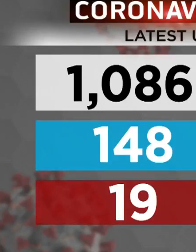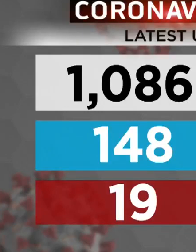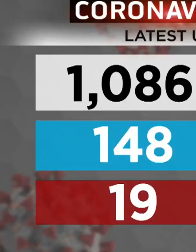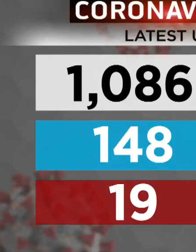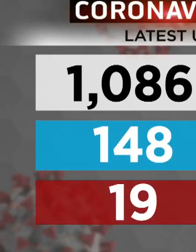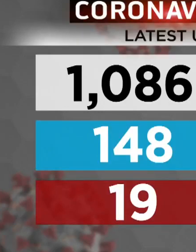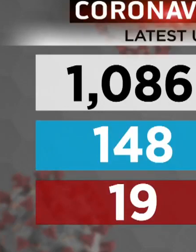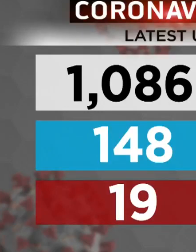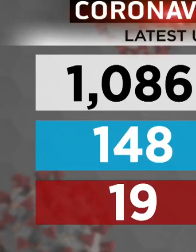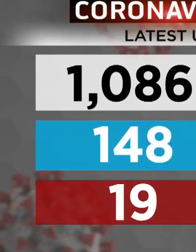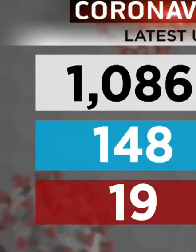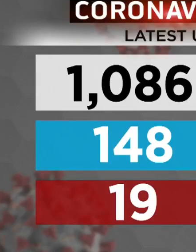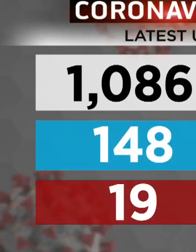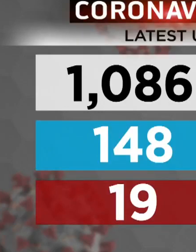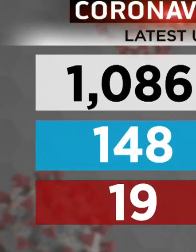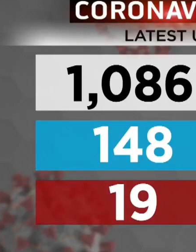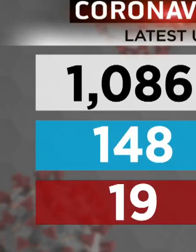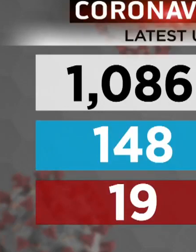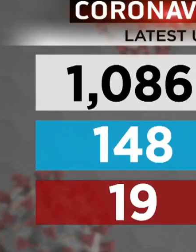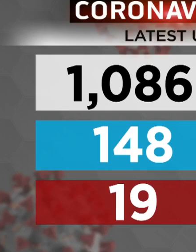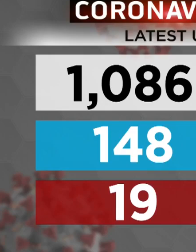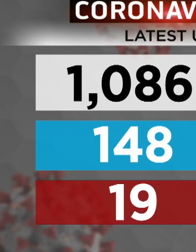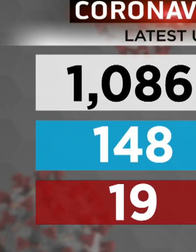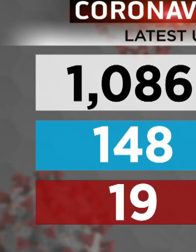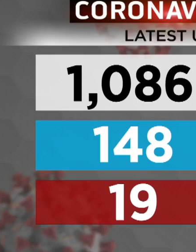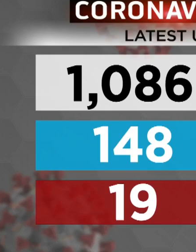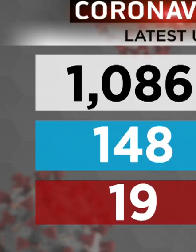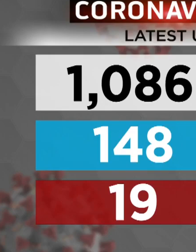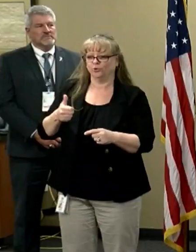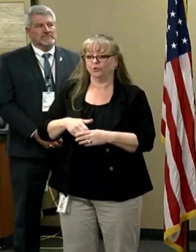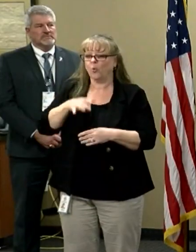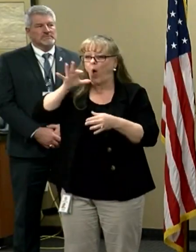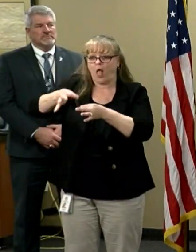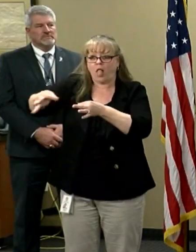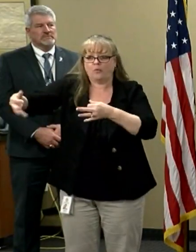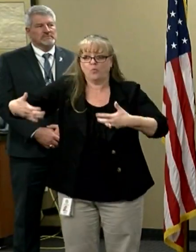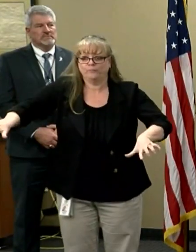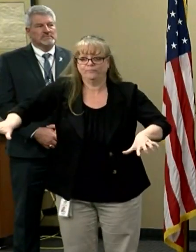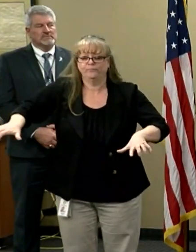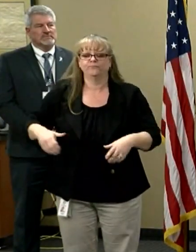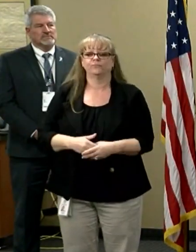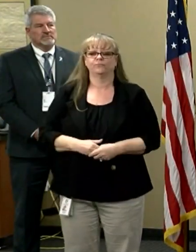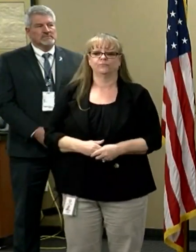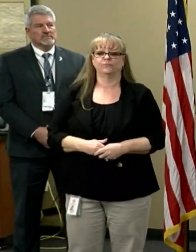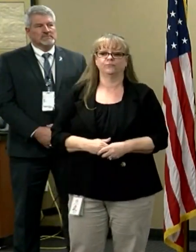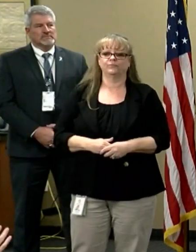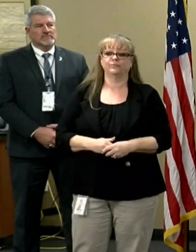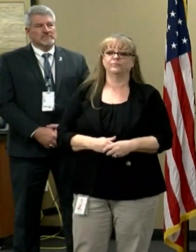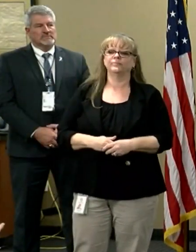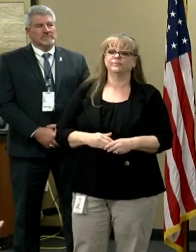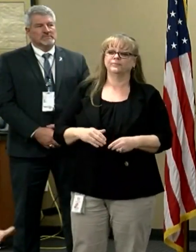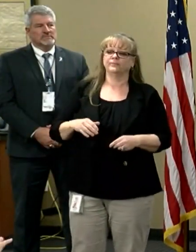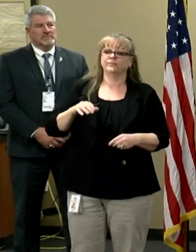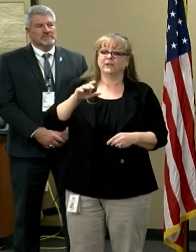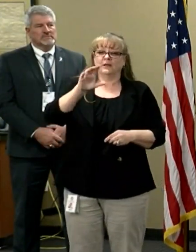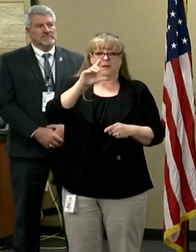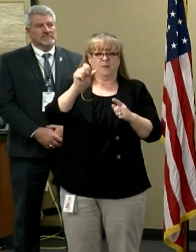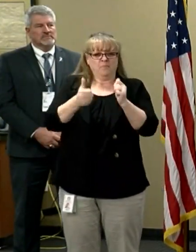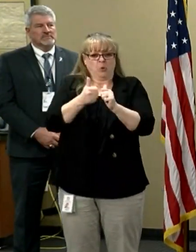AS OF THIS AFTERNOON MORE THAN 8000 PEOPLE HAVE BEEN TESTED IN COLORADO. THE GOVERNOR REITERATED THE